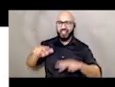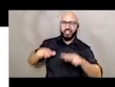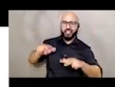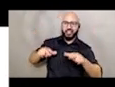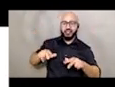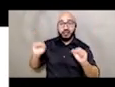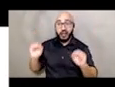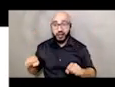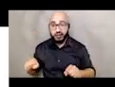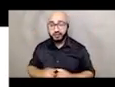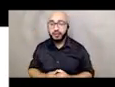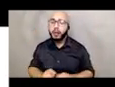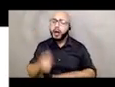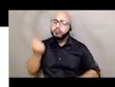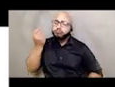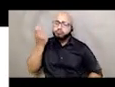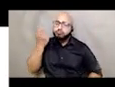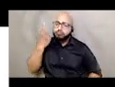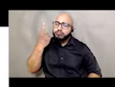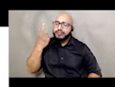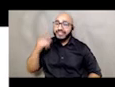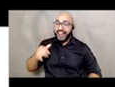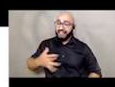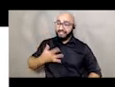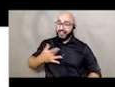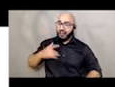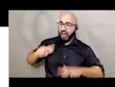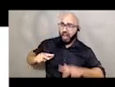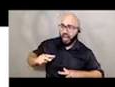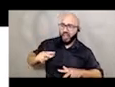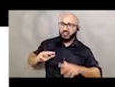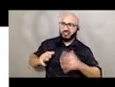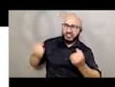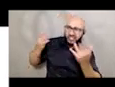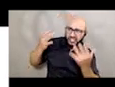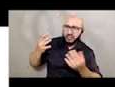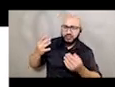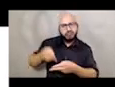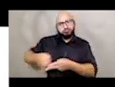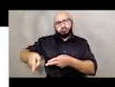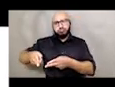But again, it's temporary. And when you set those boundaries, you feel a lot more better after